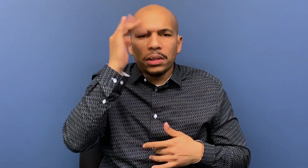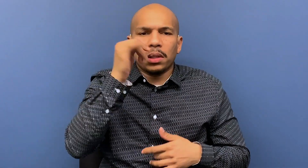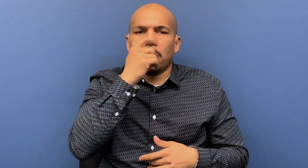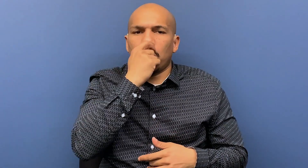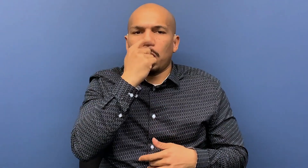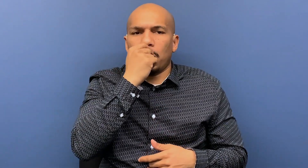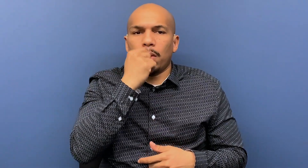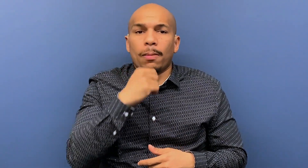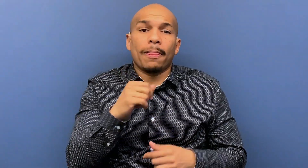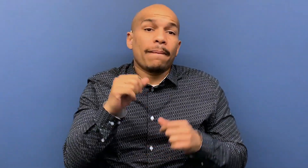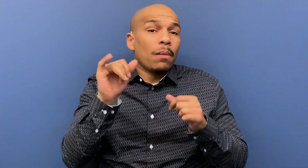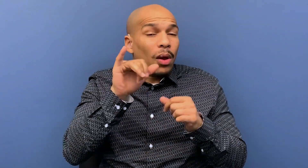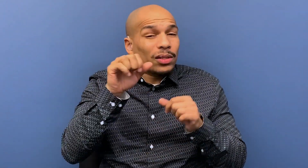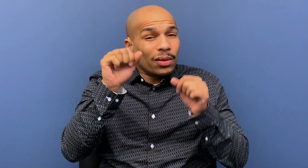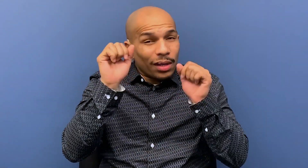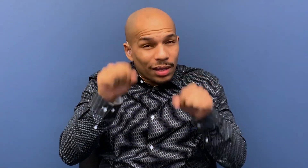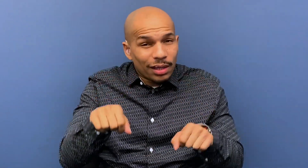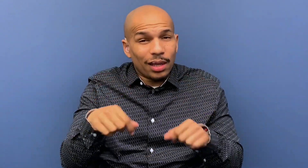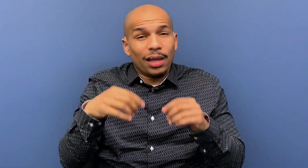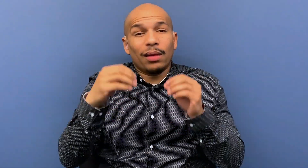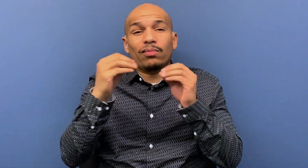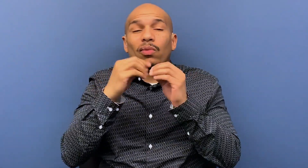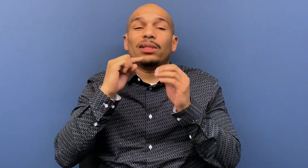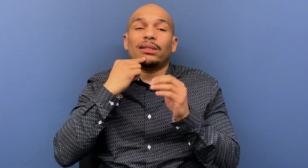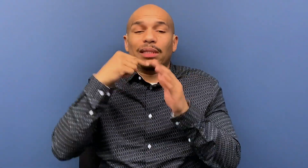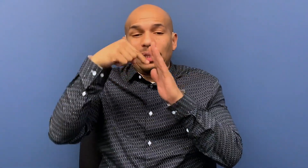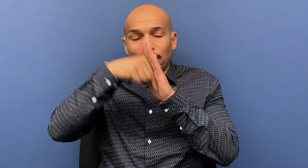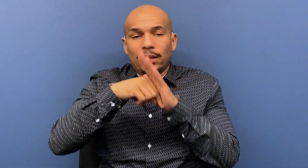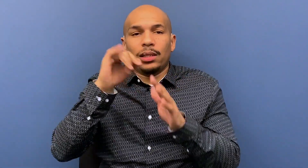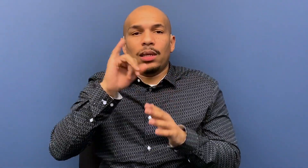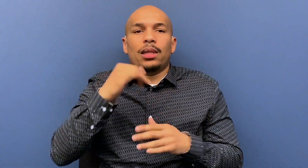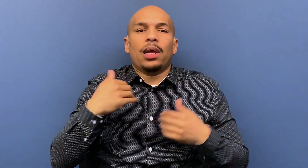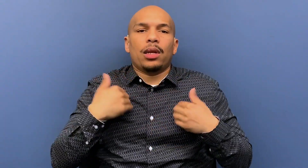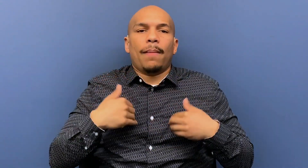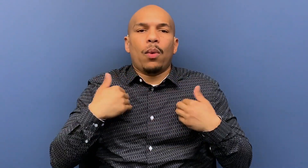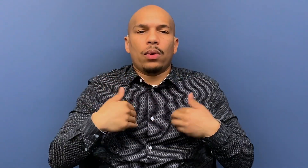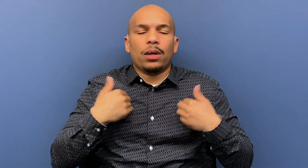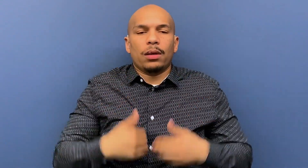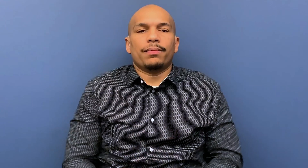like a cold, to more serious illnesses like pneumonia.